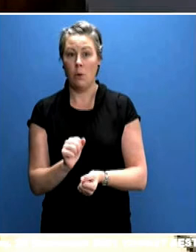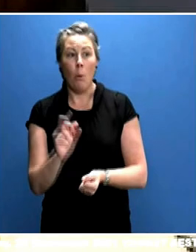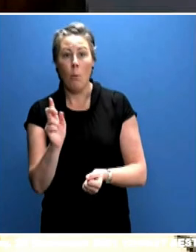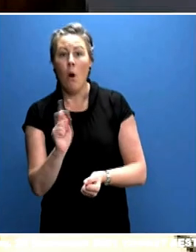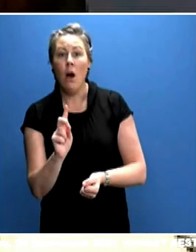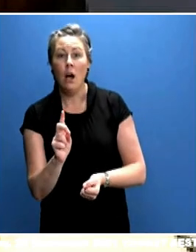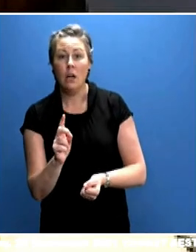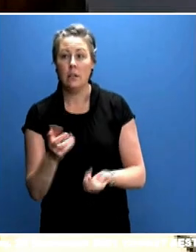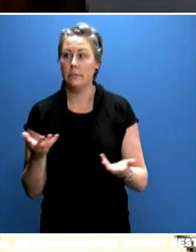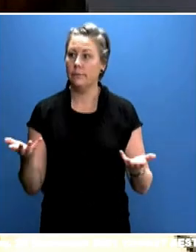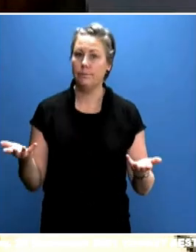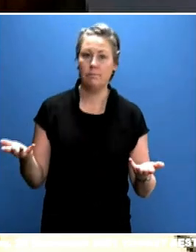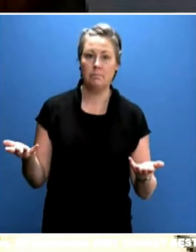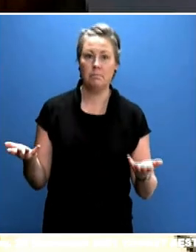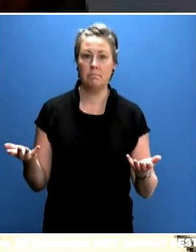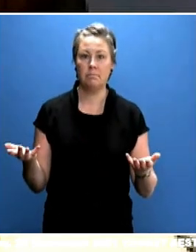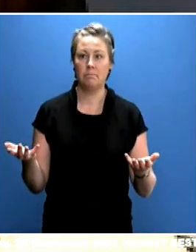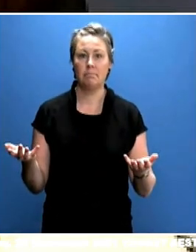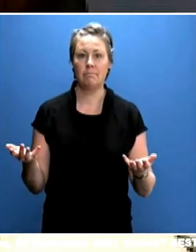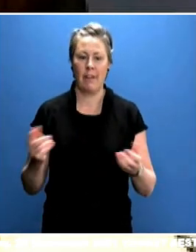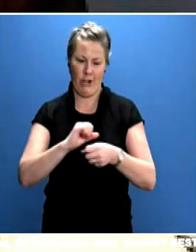That's fallen off the radar too because of COVID.